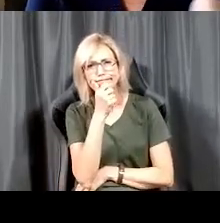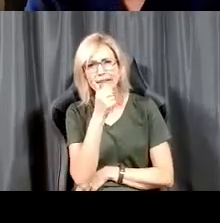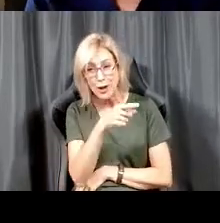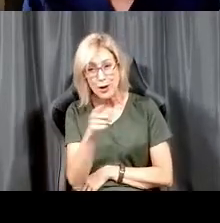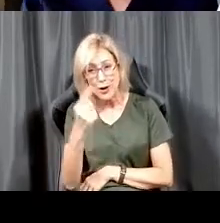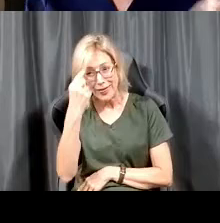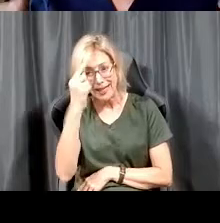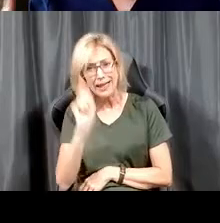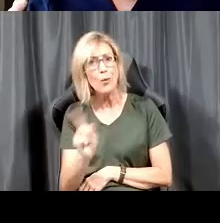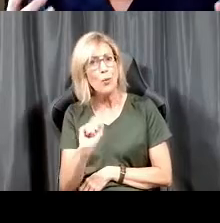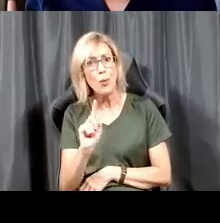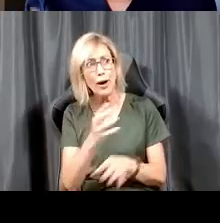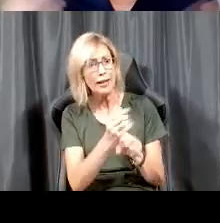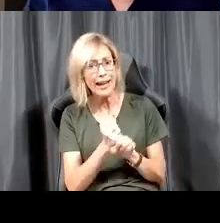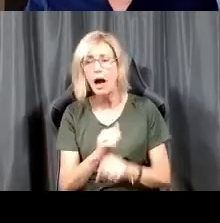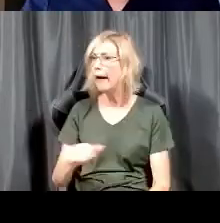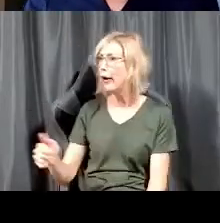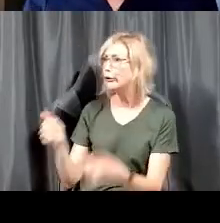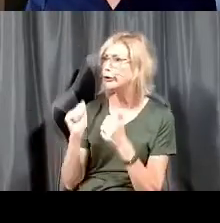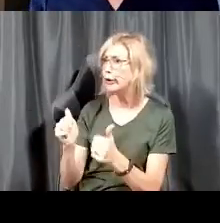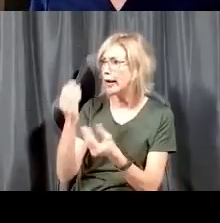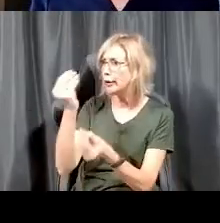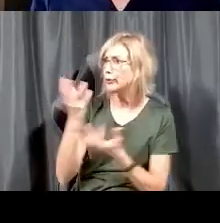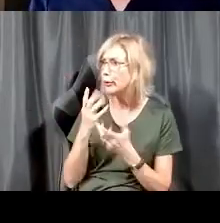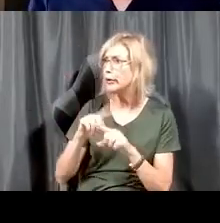Great Jennifer u told us about Chewelry. What do I do with that information?